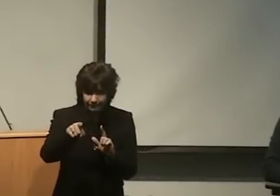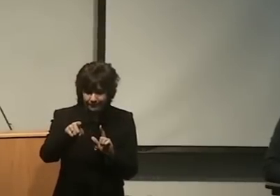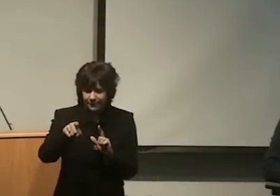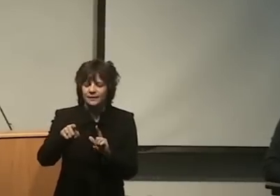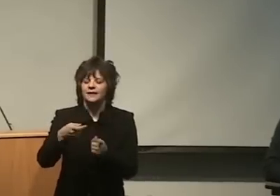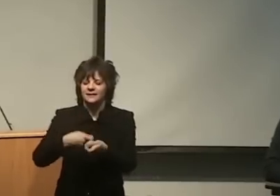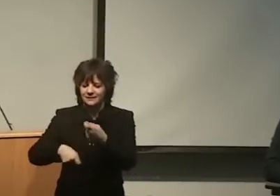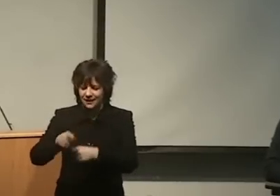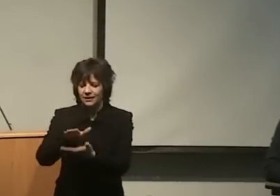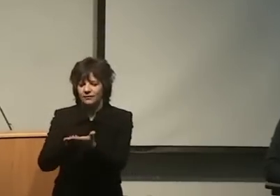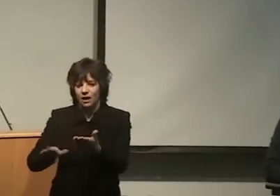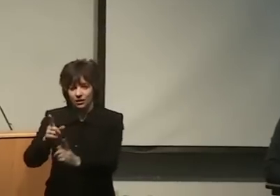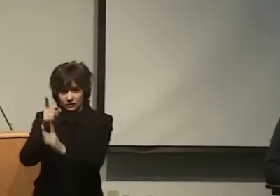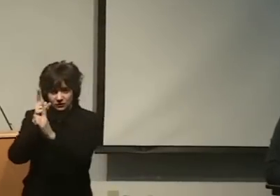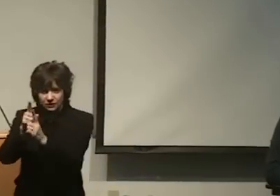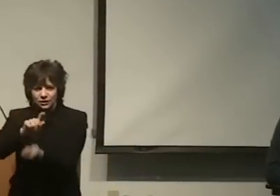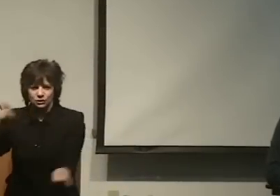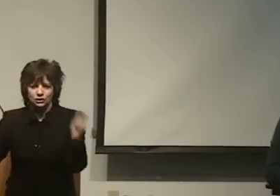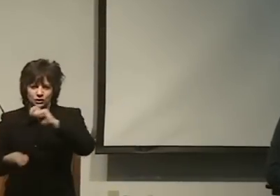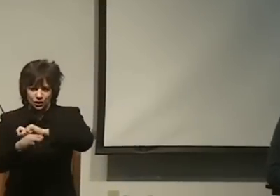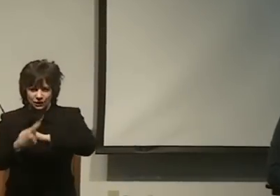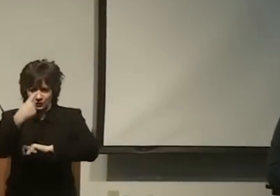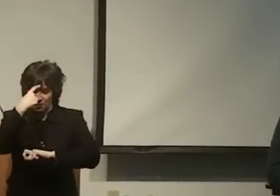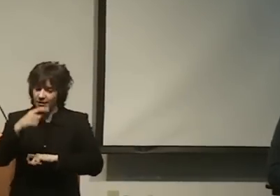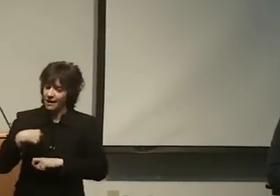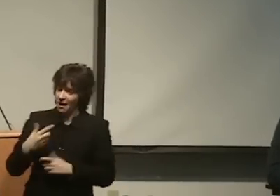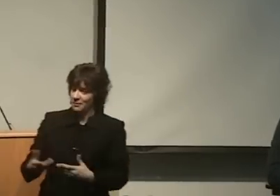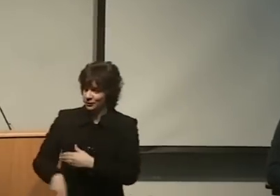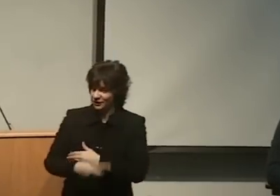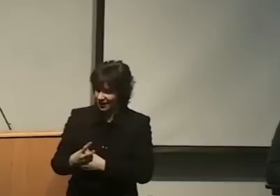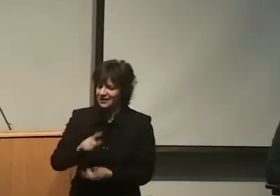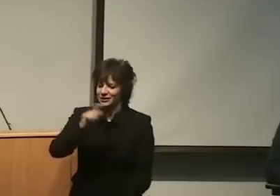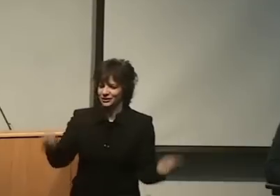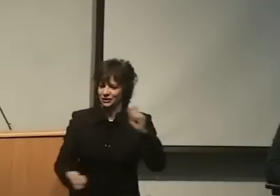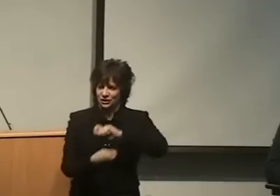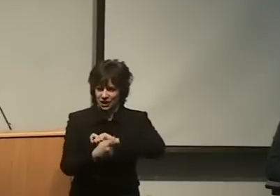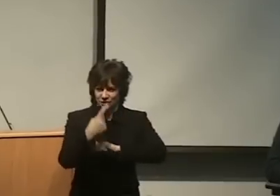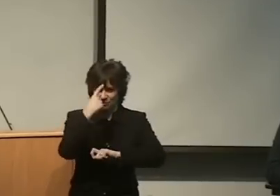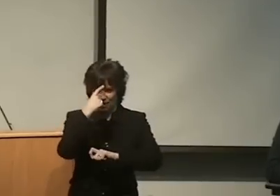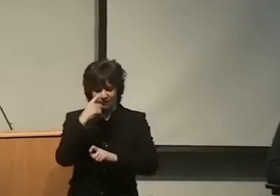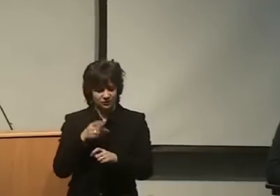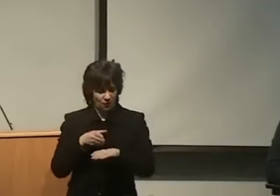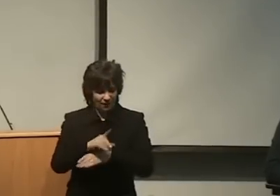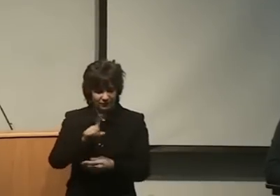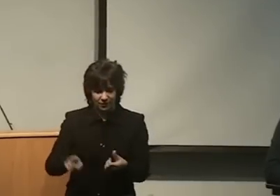And I'm here to change your mind today. So an hour from now you'll get a syllabus in your email,